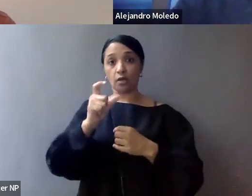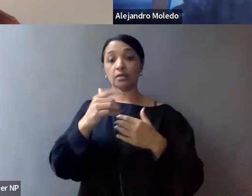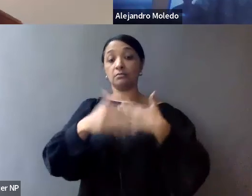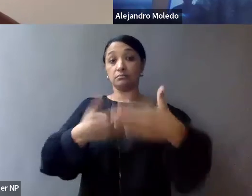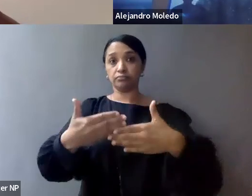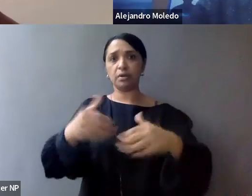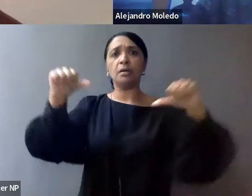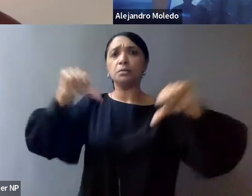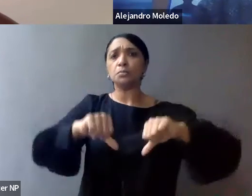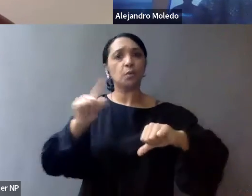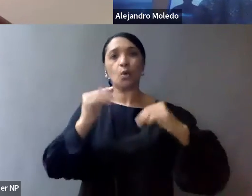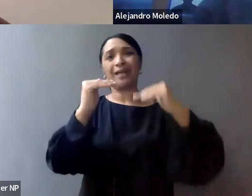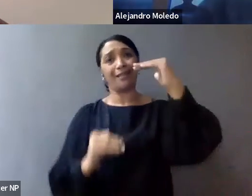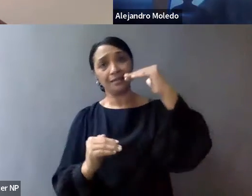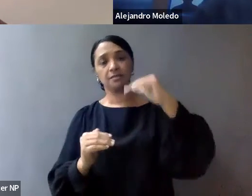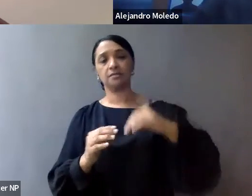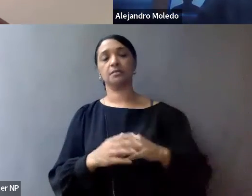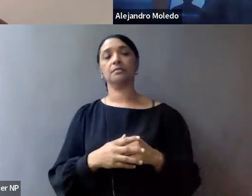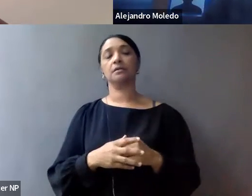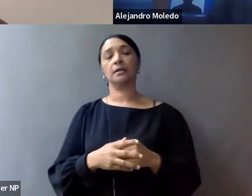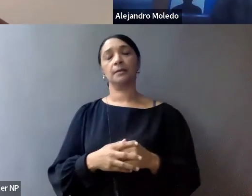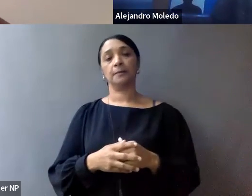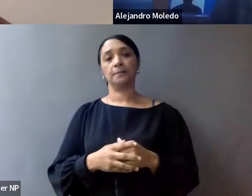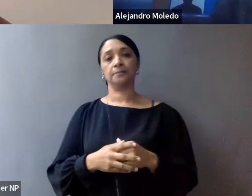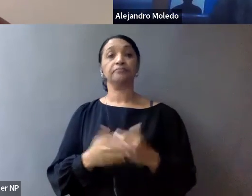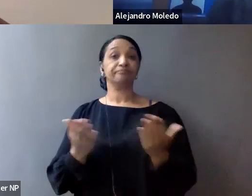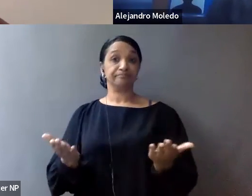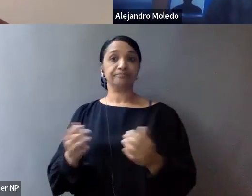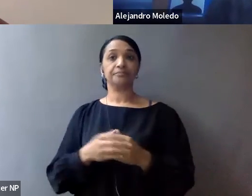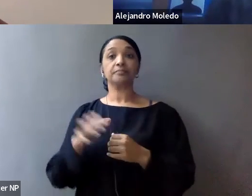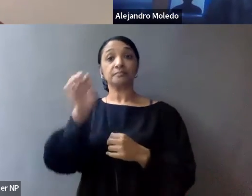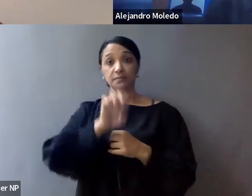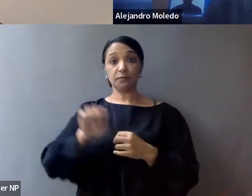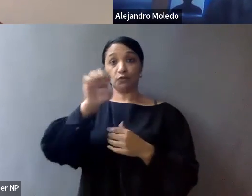The European Disability Card can only be ¡ssued